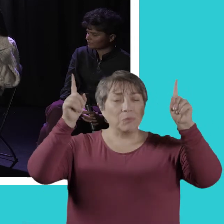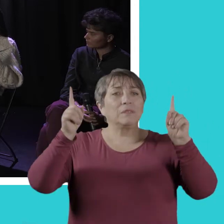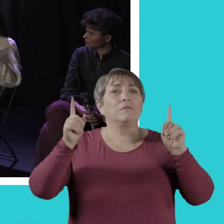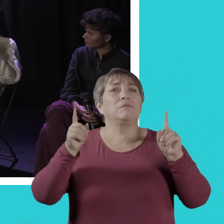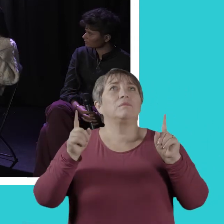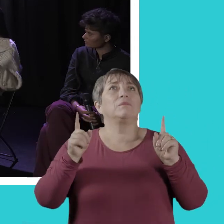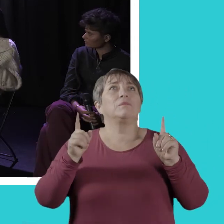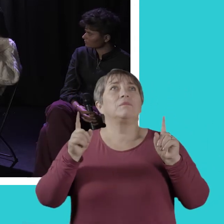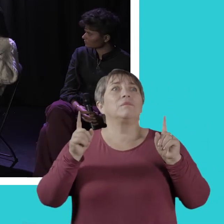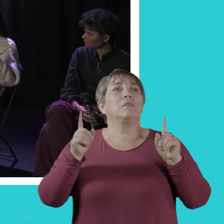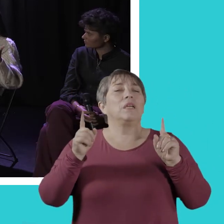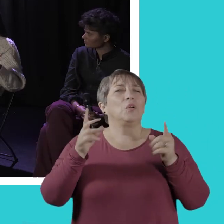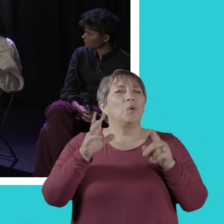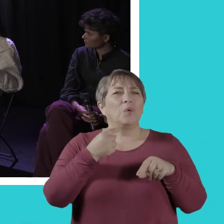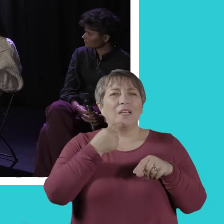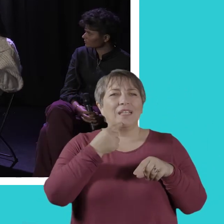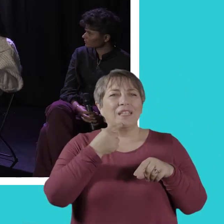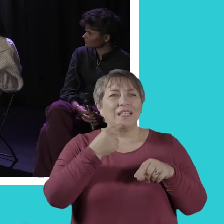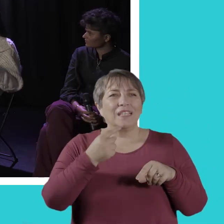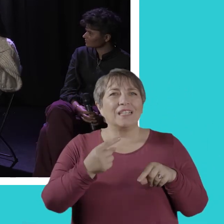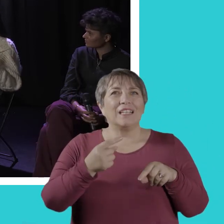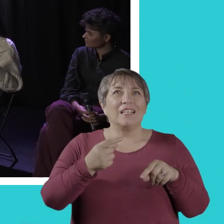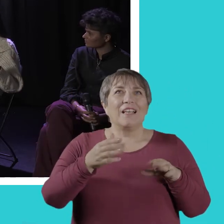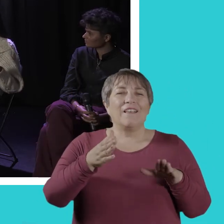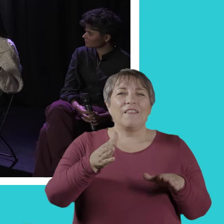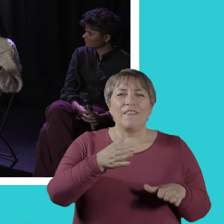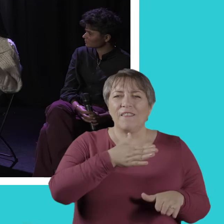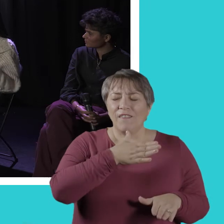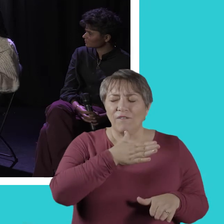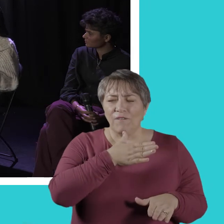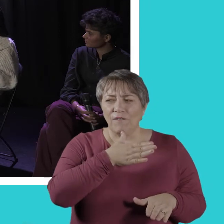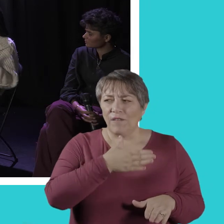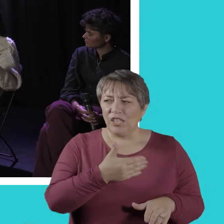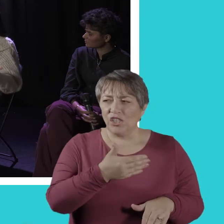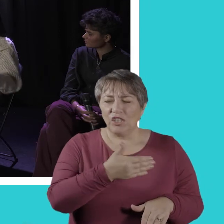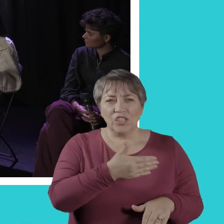that saying the fish rots from the head yeah. You know and I think definitely in when I used to work